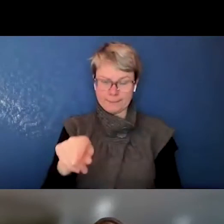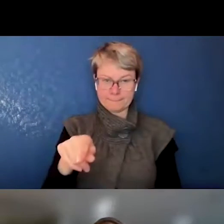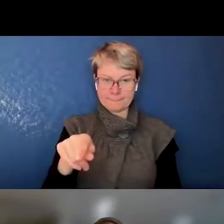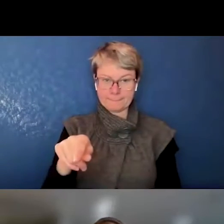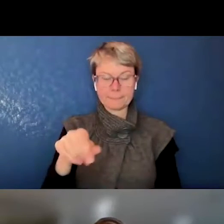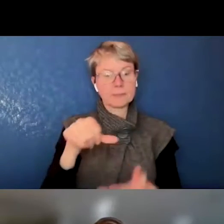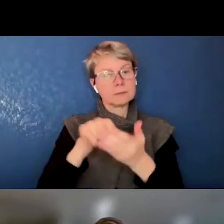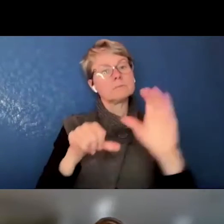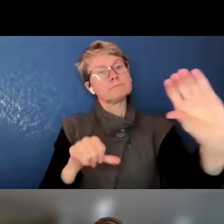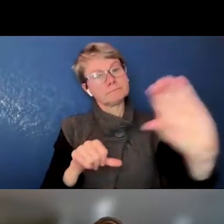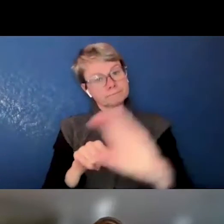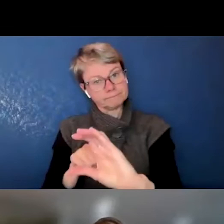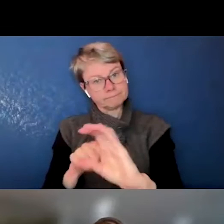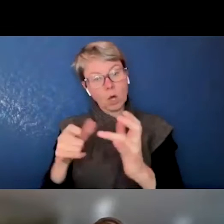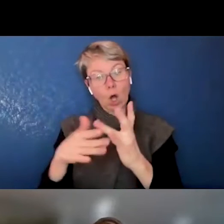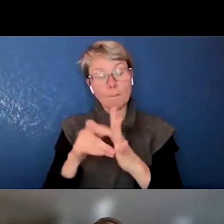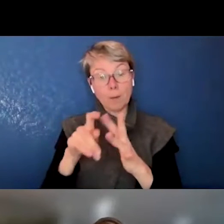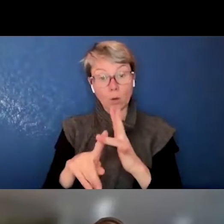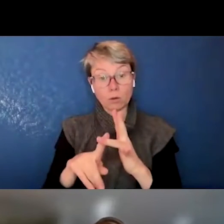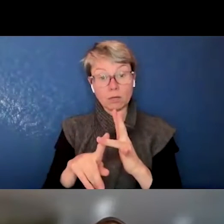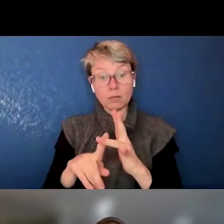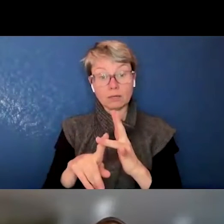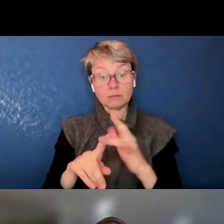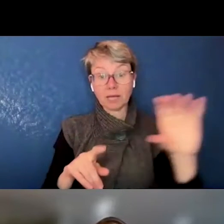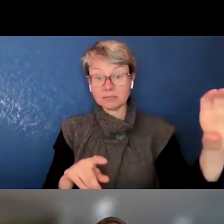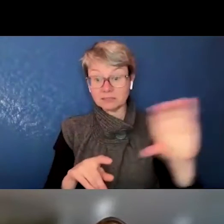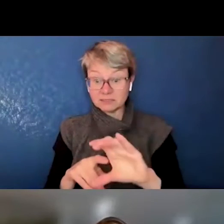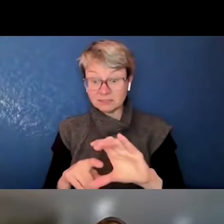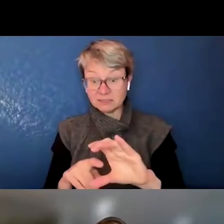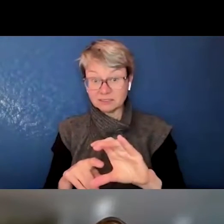compensation you're actually precluded from claiming a centerlink income for a certain period